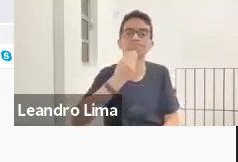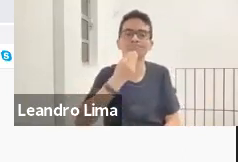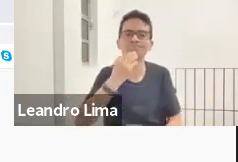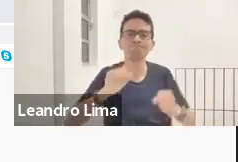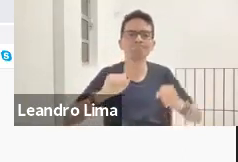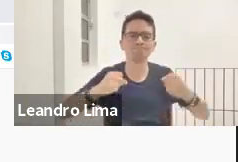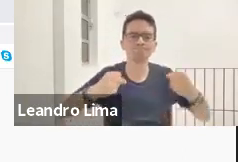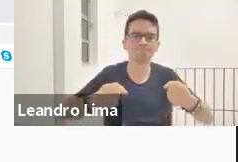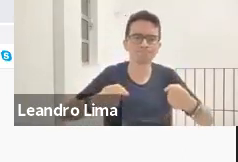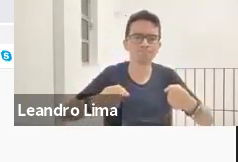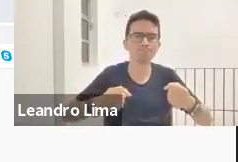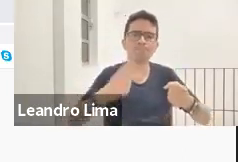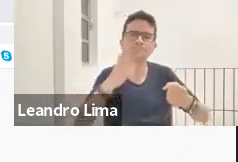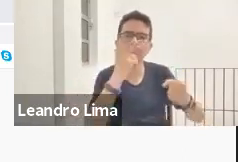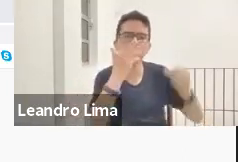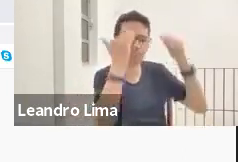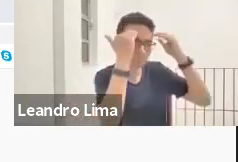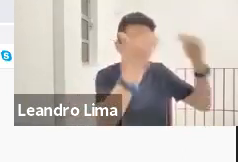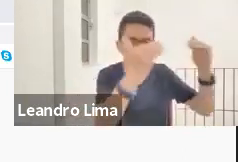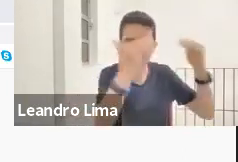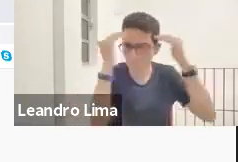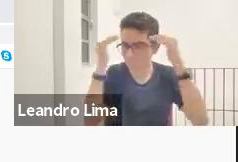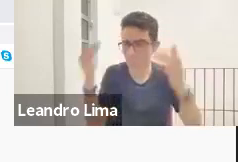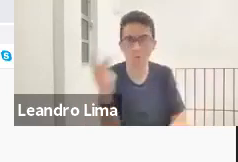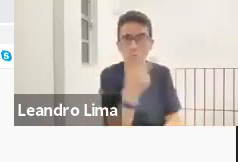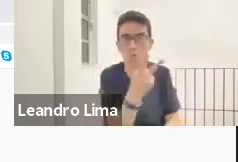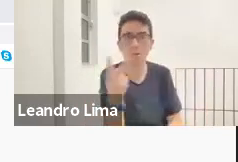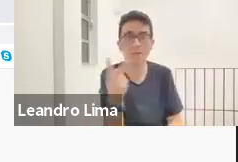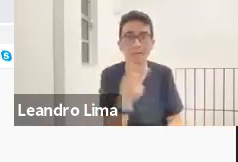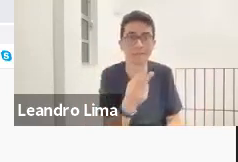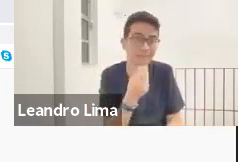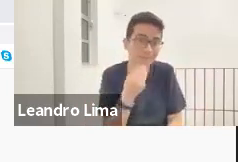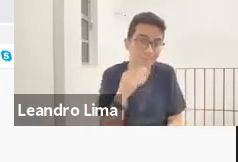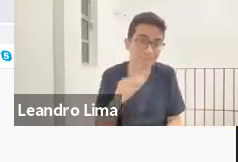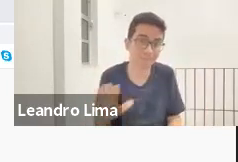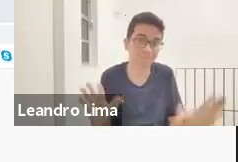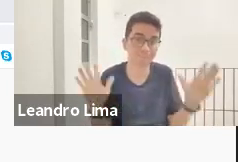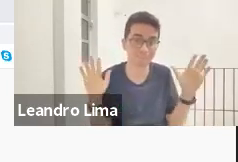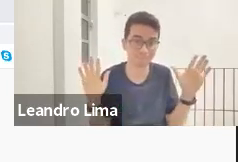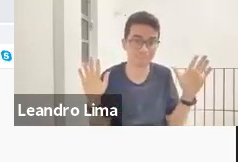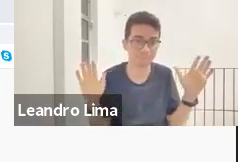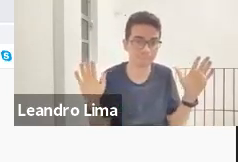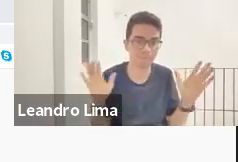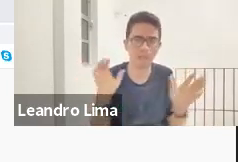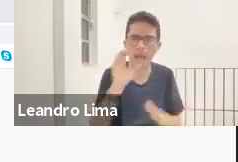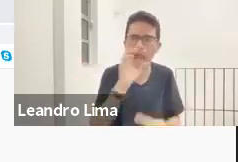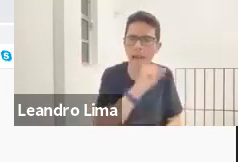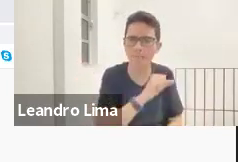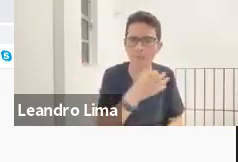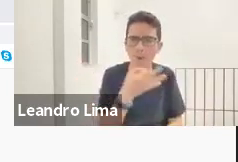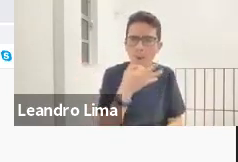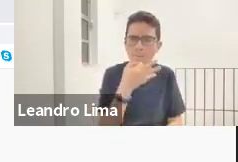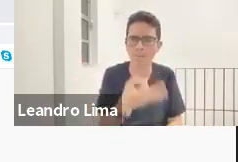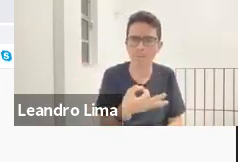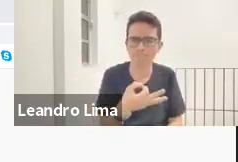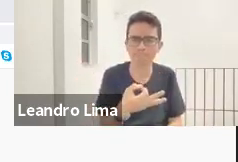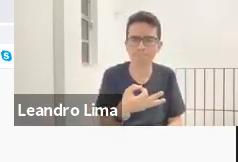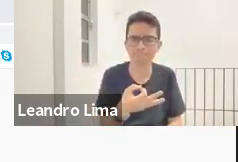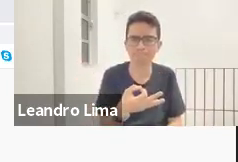once. Mm hmm. Just show me Mm hmm. Jamaica Koblenz Peter all Koblenz Peter all my question when I use. e the word banga tip